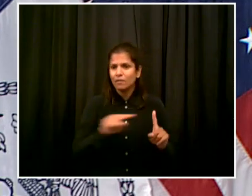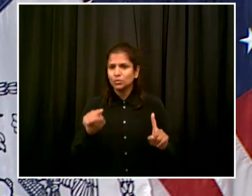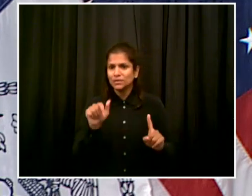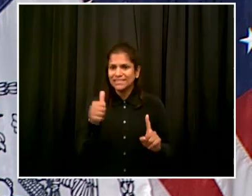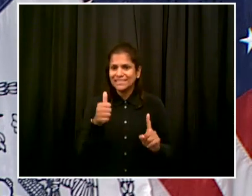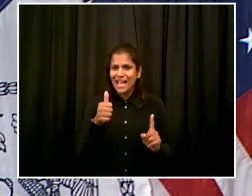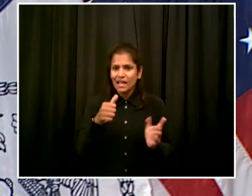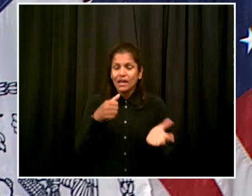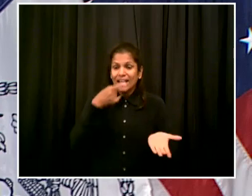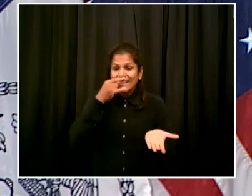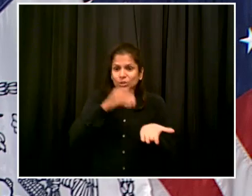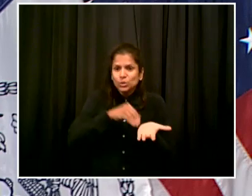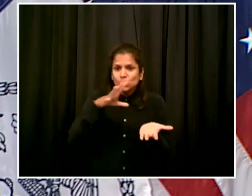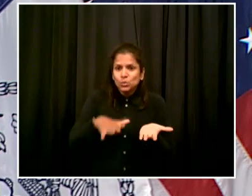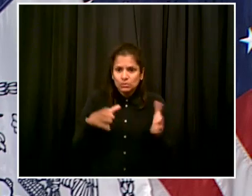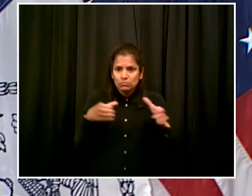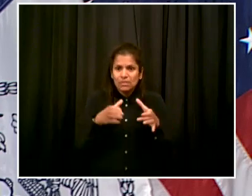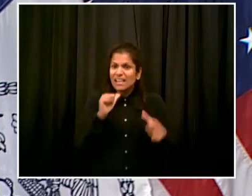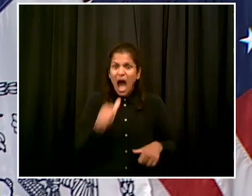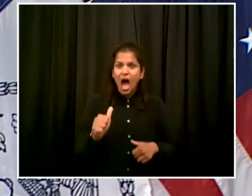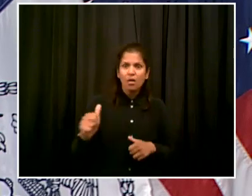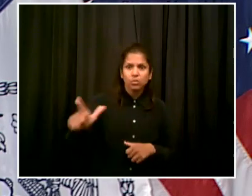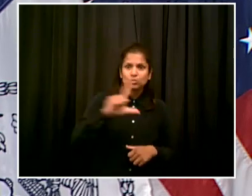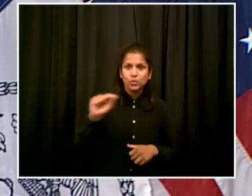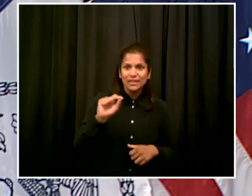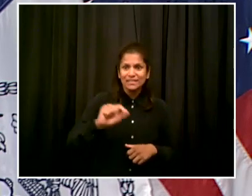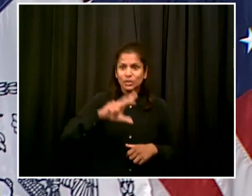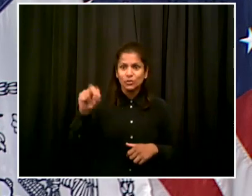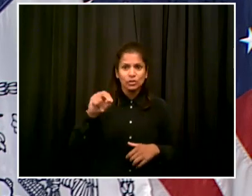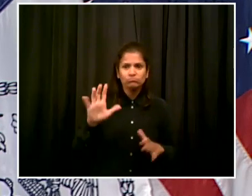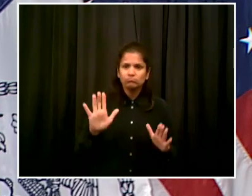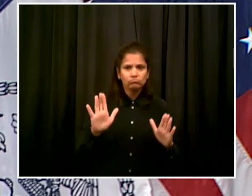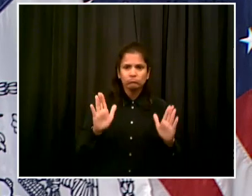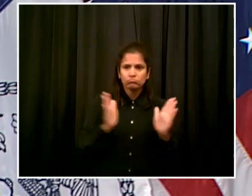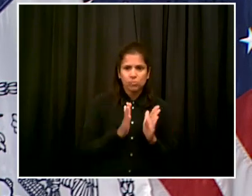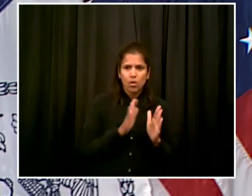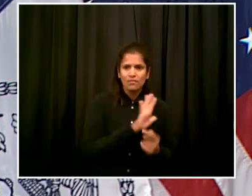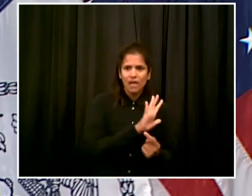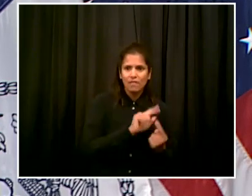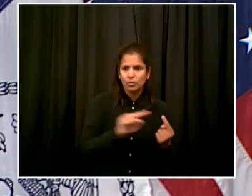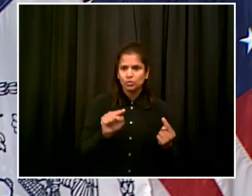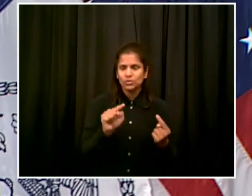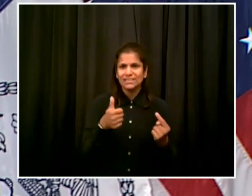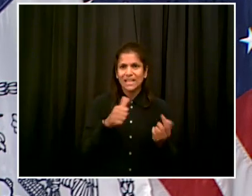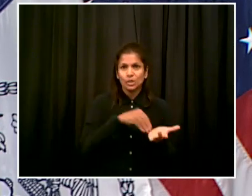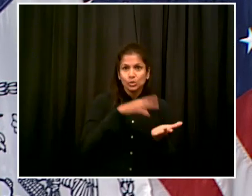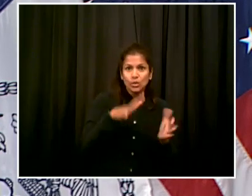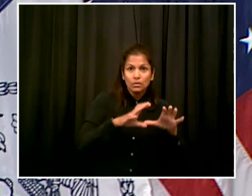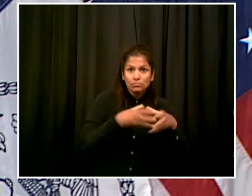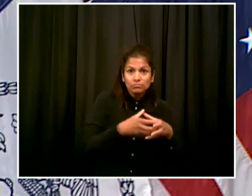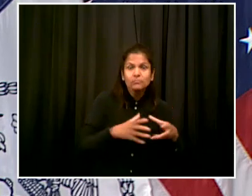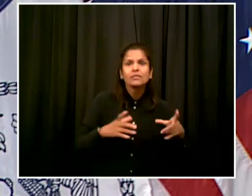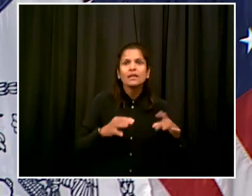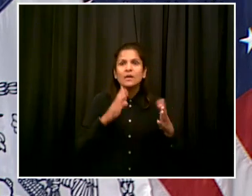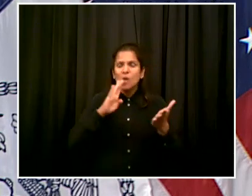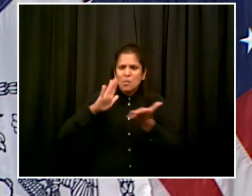HAVE FACE COVERINGS. CLEANING INCESSANTLY.